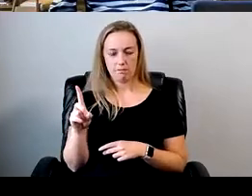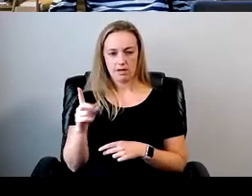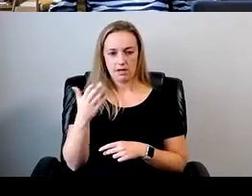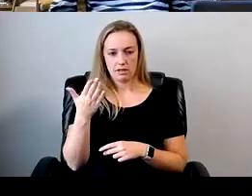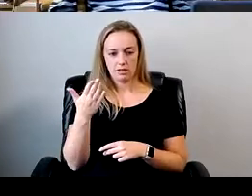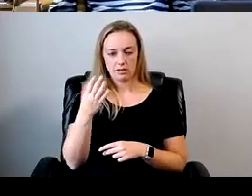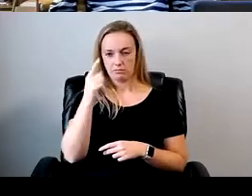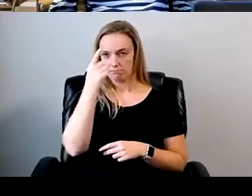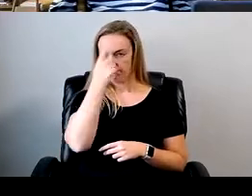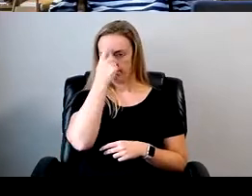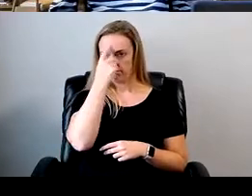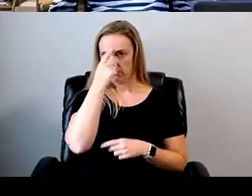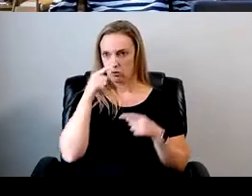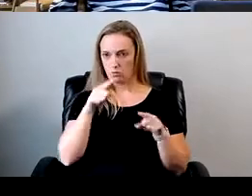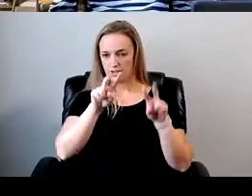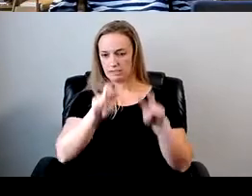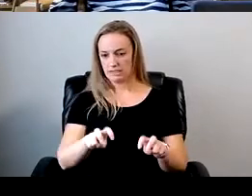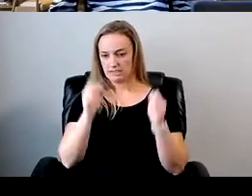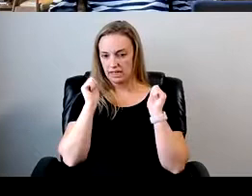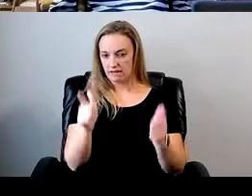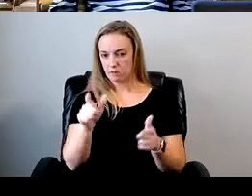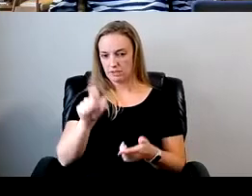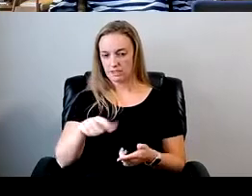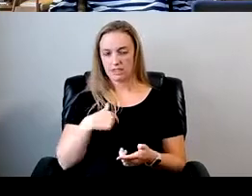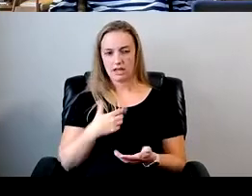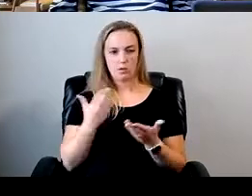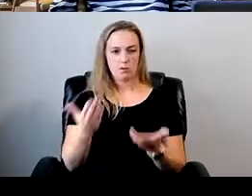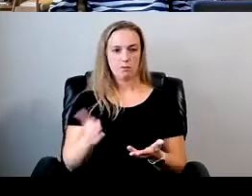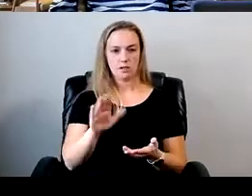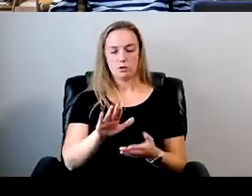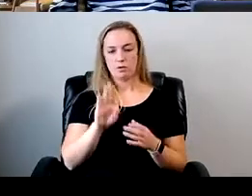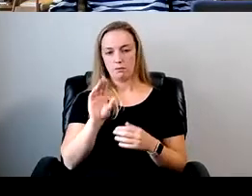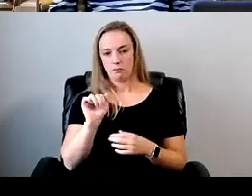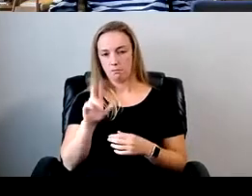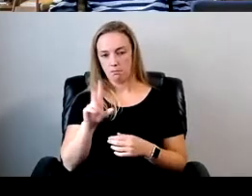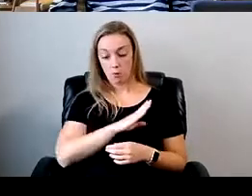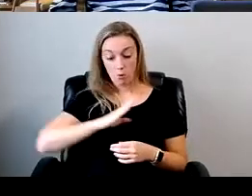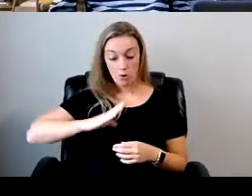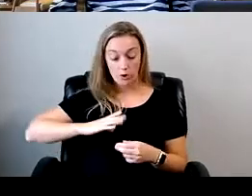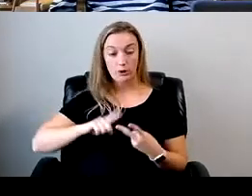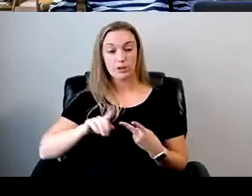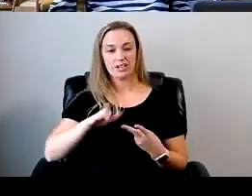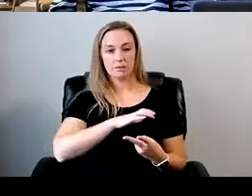And I would always recommend that your board, that any committees always include people